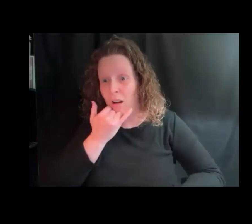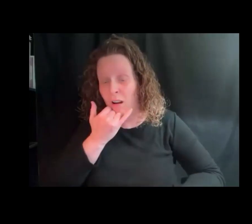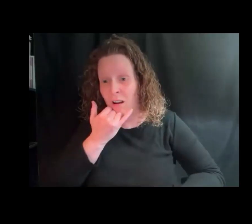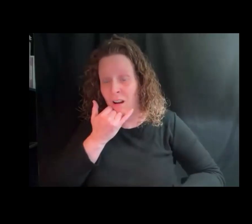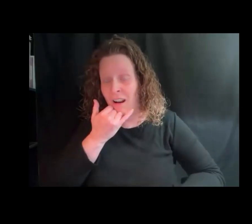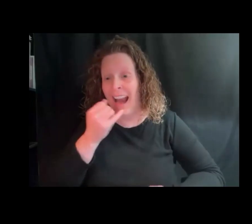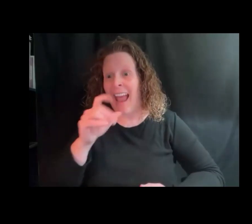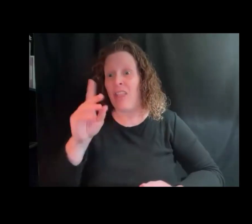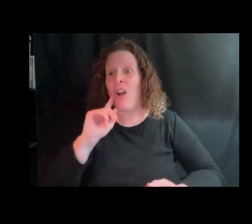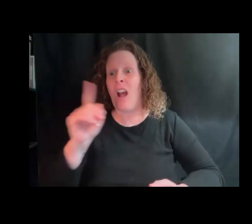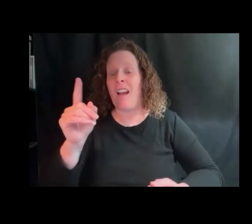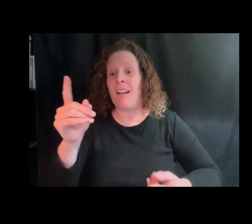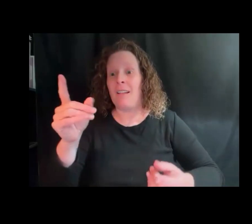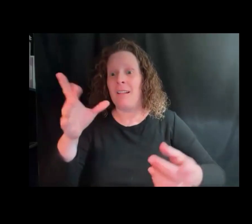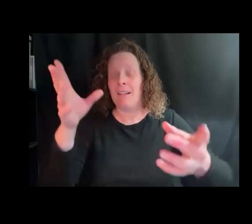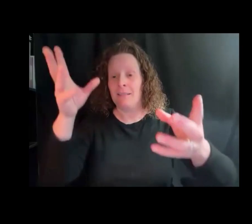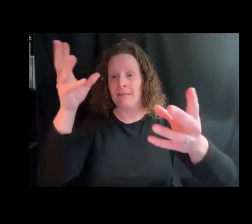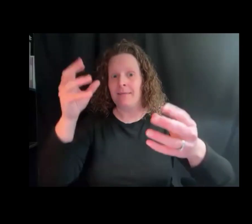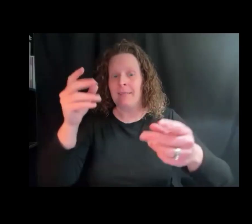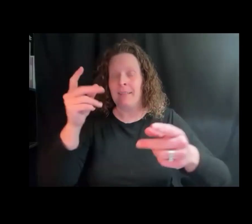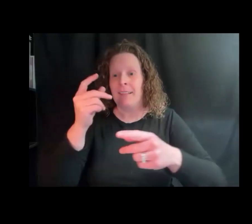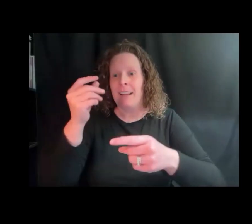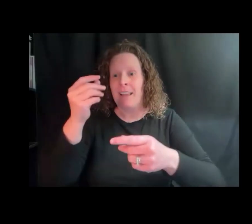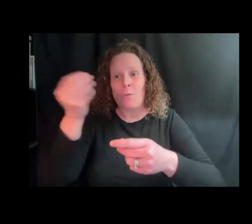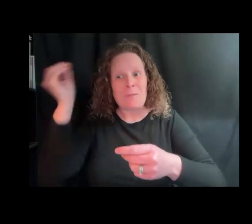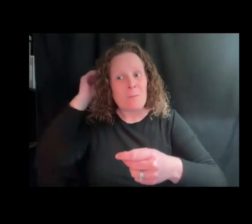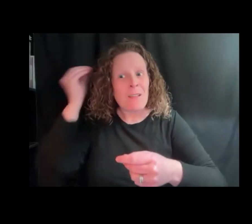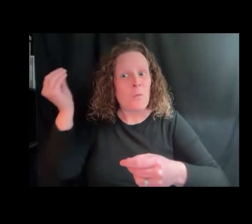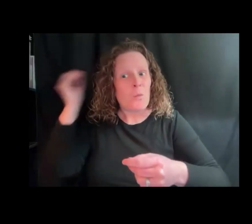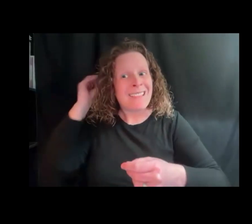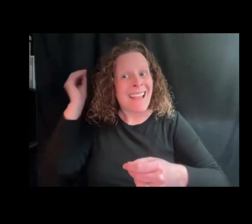it means the student is learning it wrong.